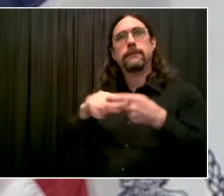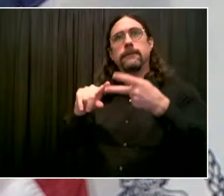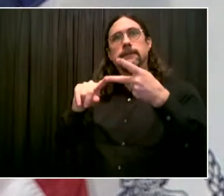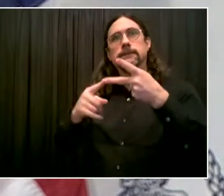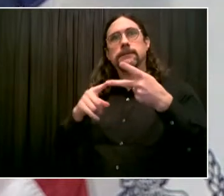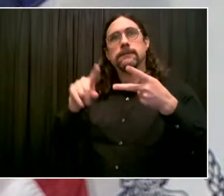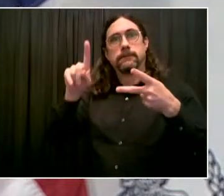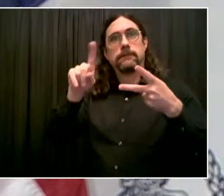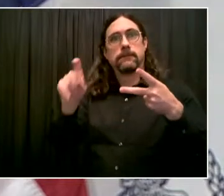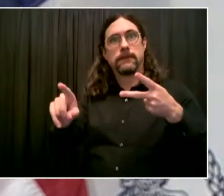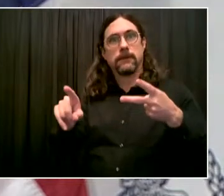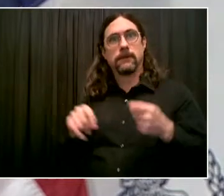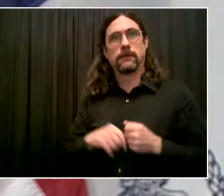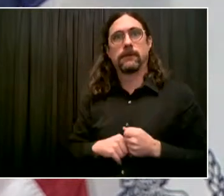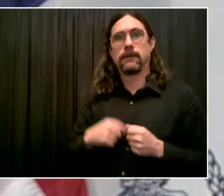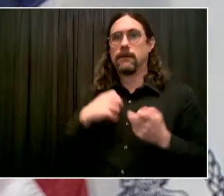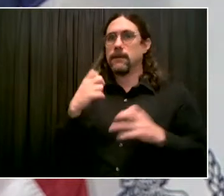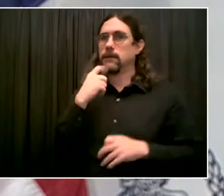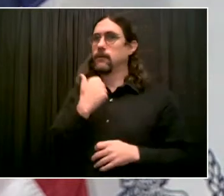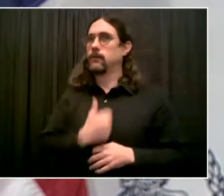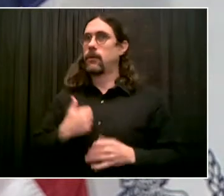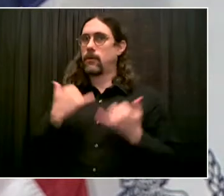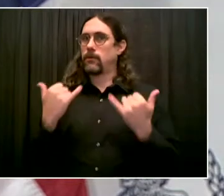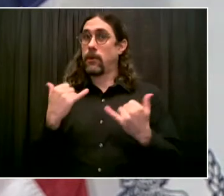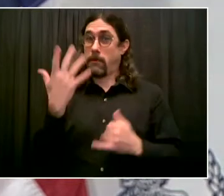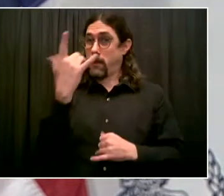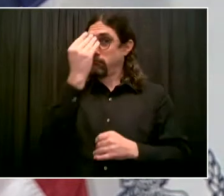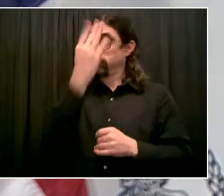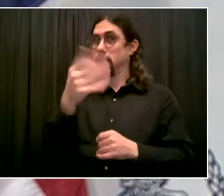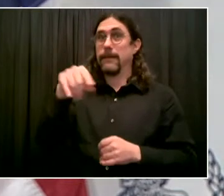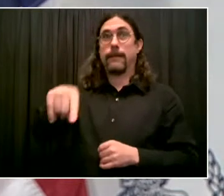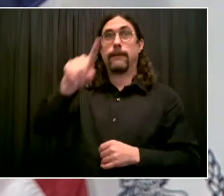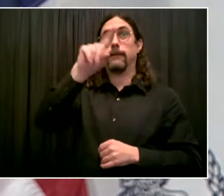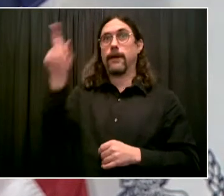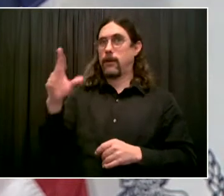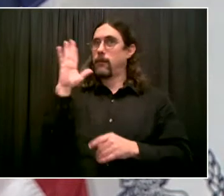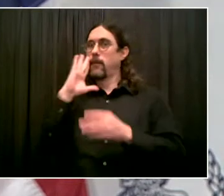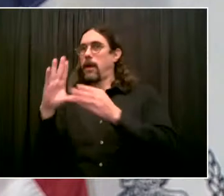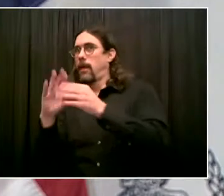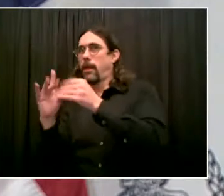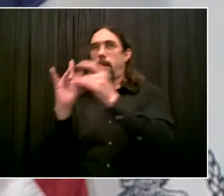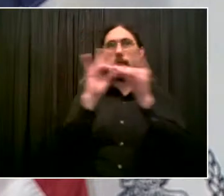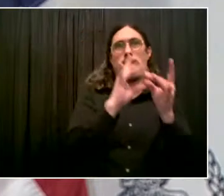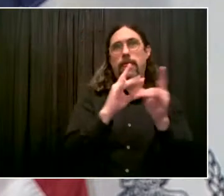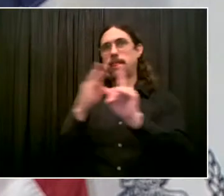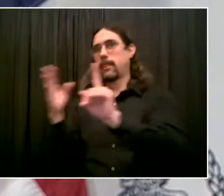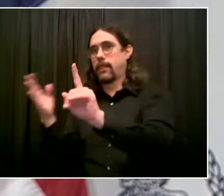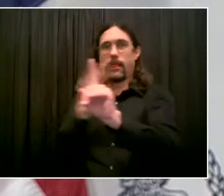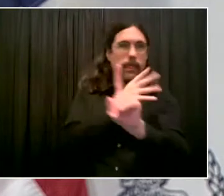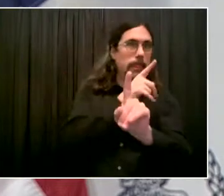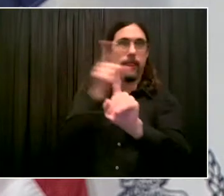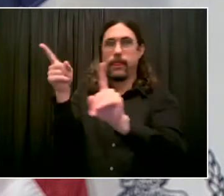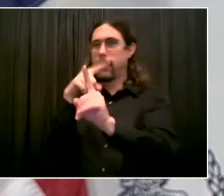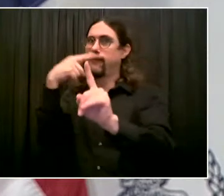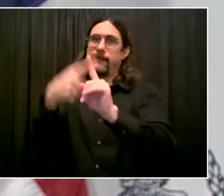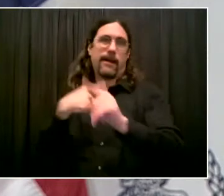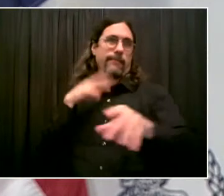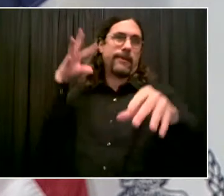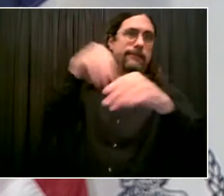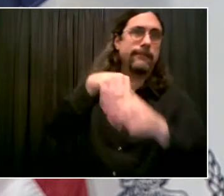Reporter: THE SECOND QUESTION AND I APOLOGIZE II N ADVANCE IT TAKES A WHILE TO GET TO MY IPONT.